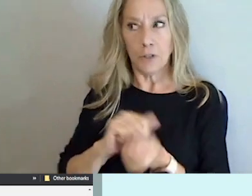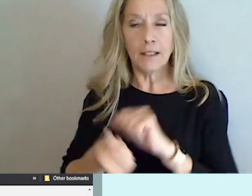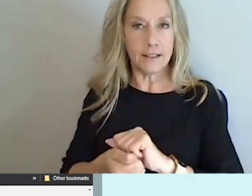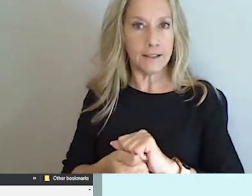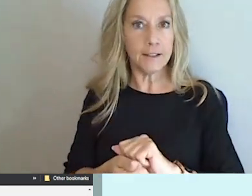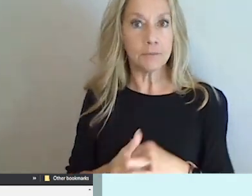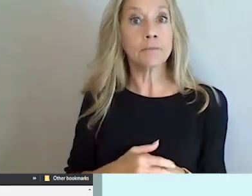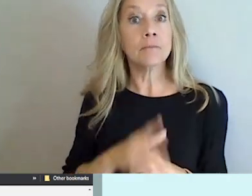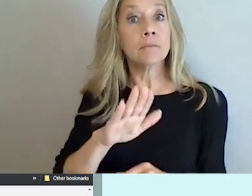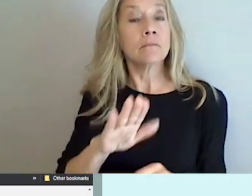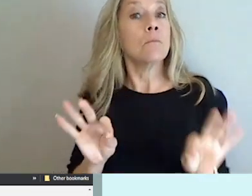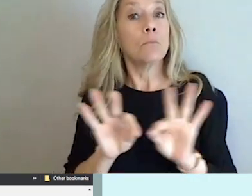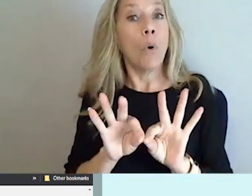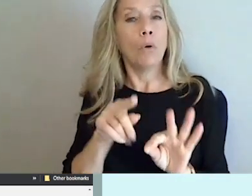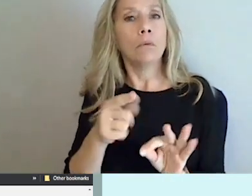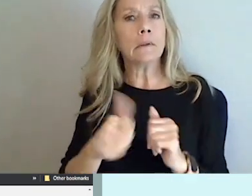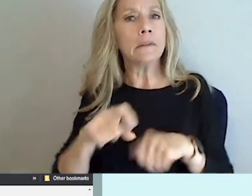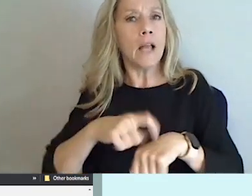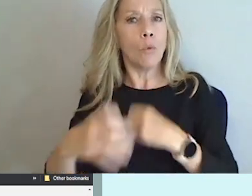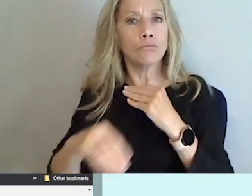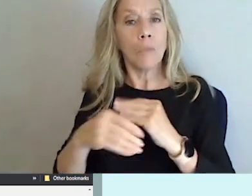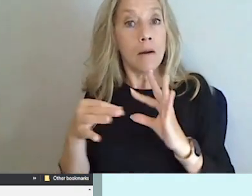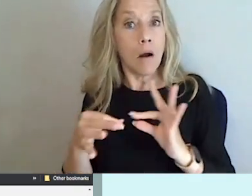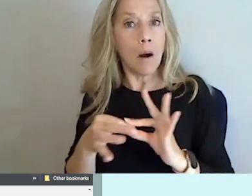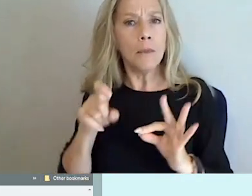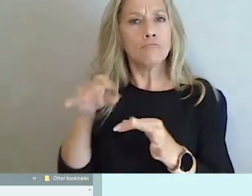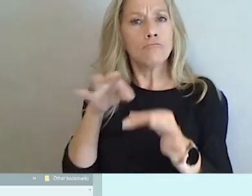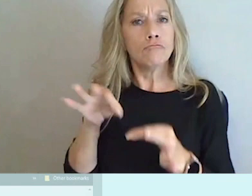Remember, you can add comments if you need to explain any information to TennCare.